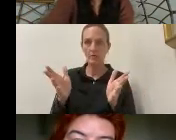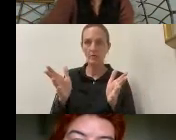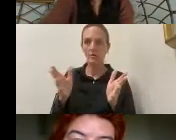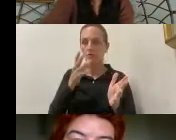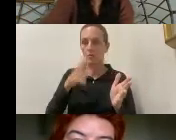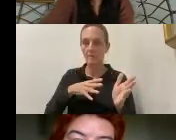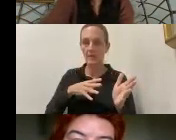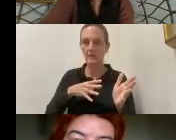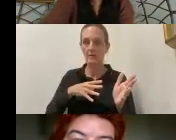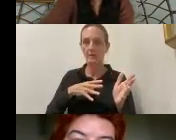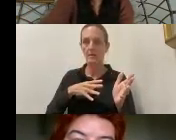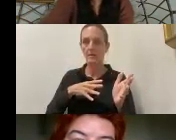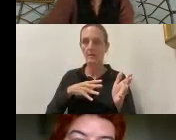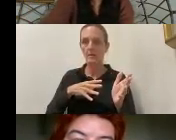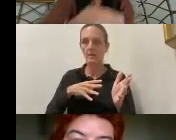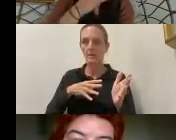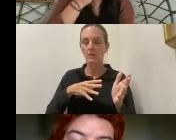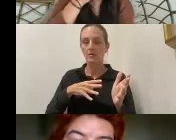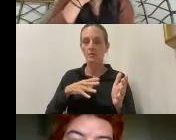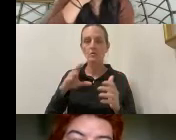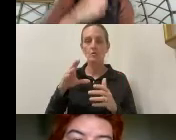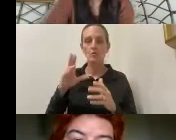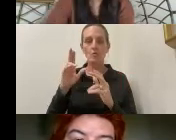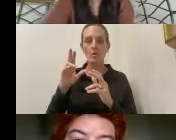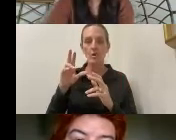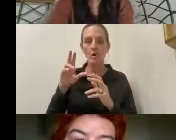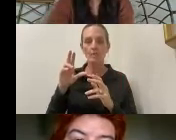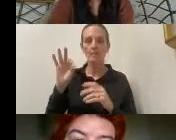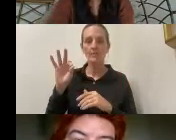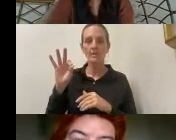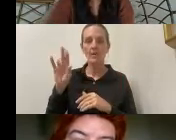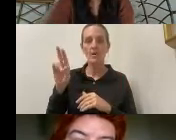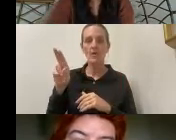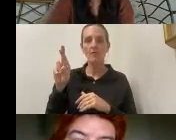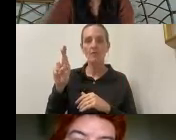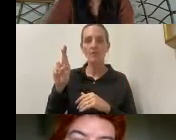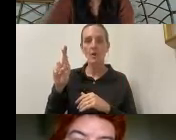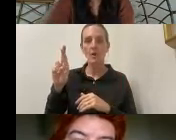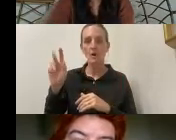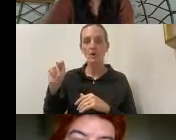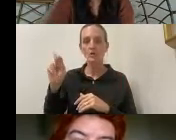and they prefer them to be mainly for the crafting.